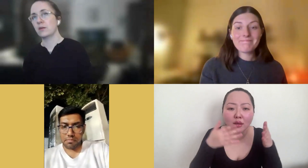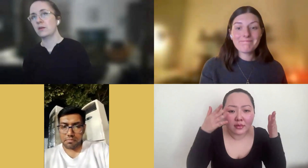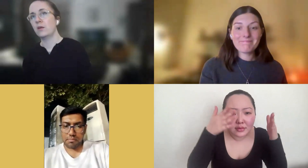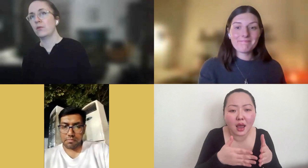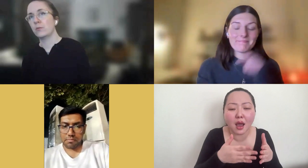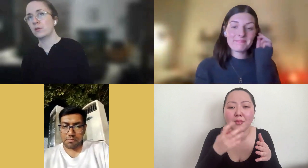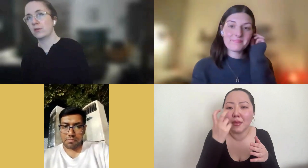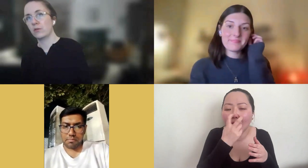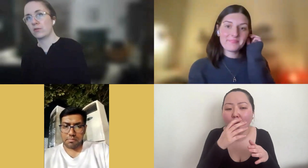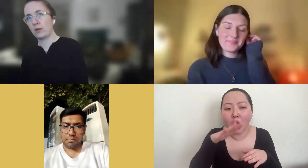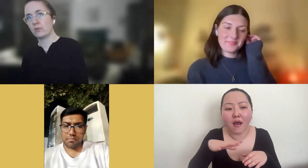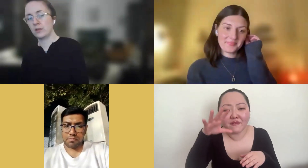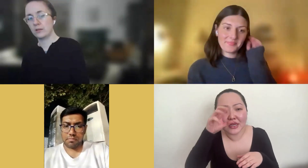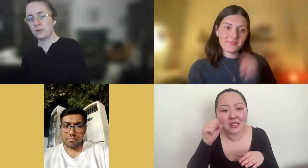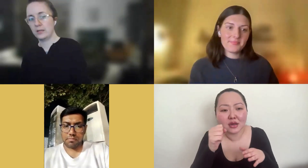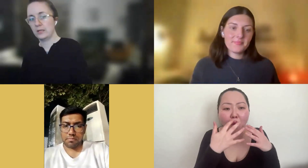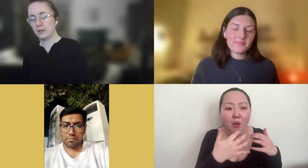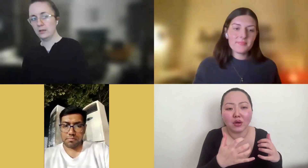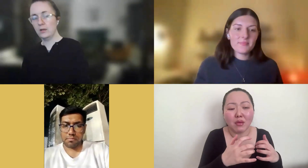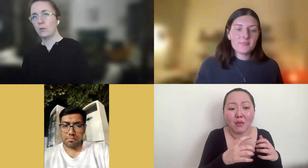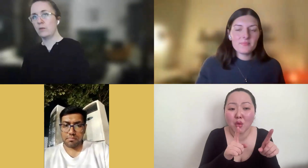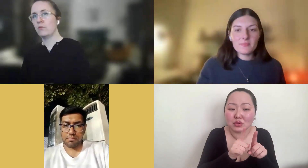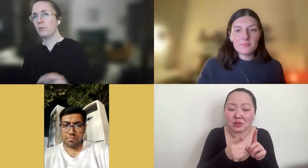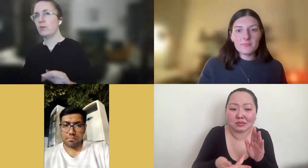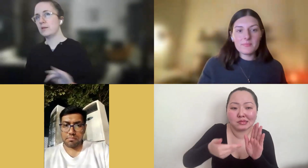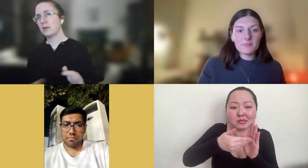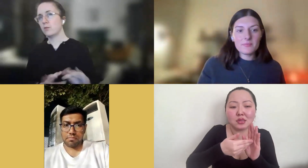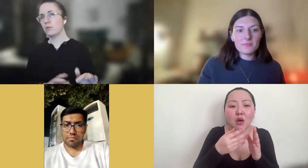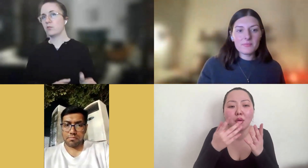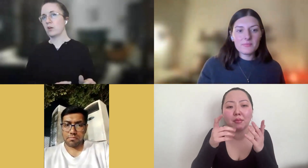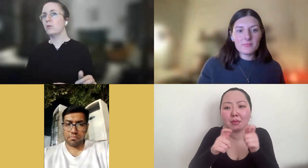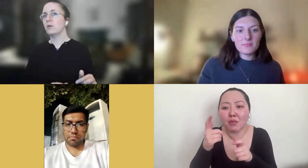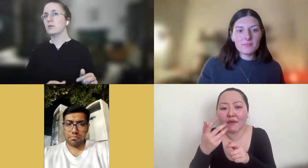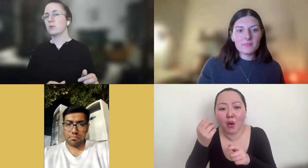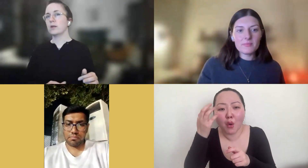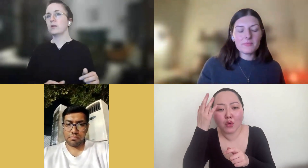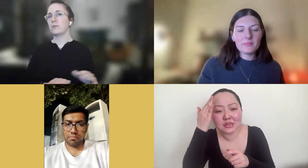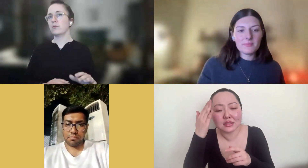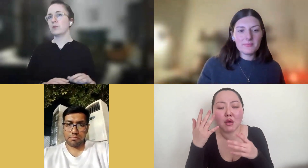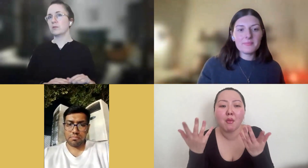that use materials as a grounding technique and we thought to place that through the show in terms of